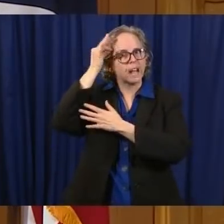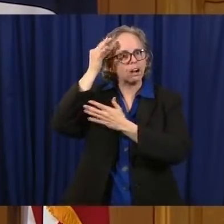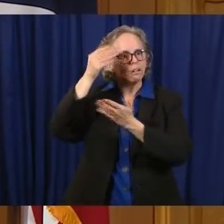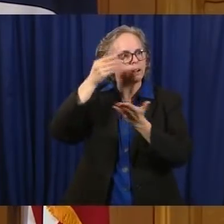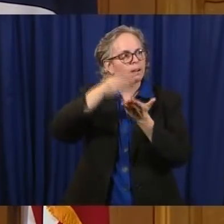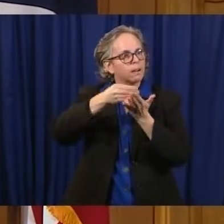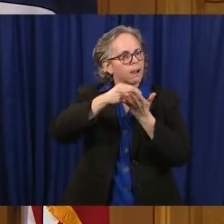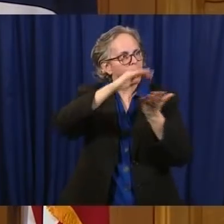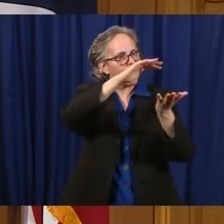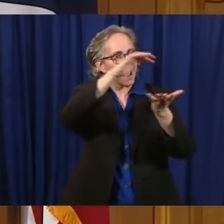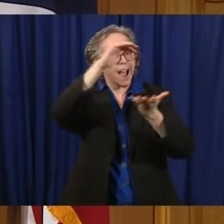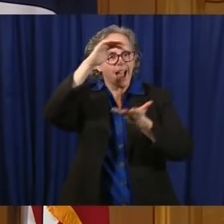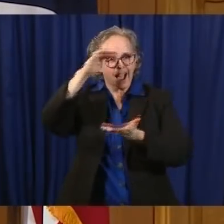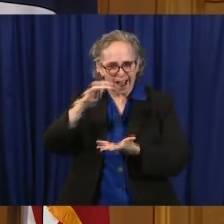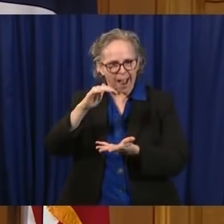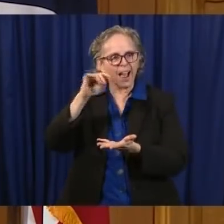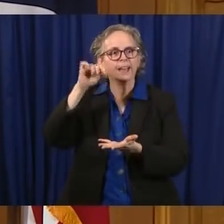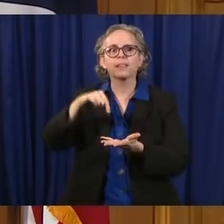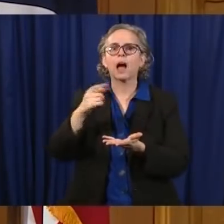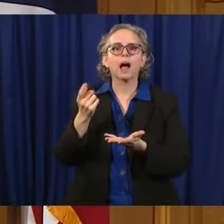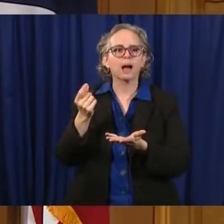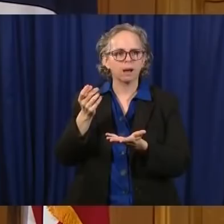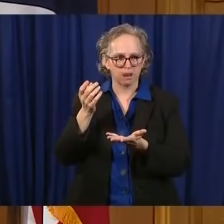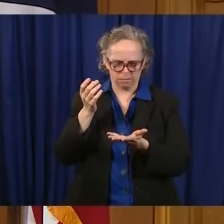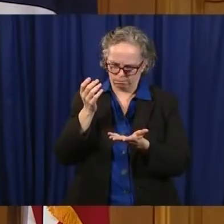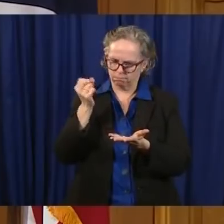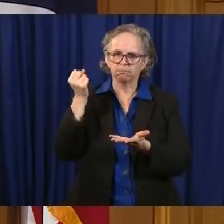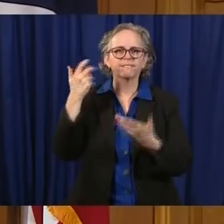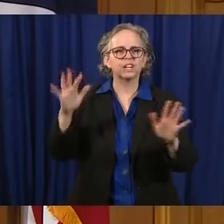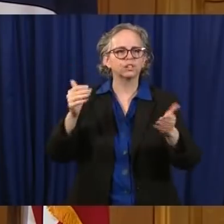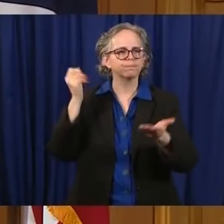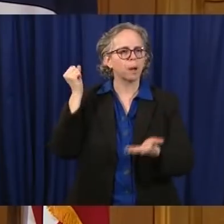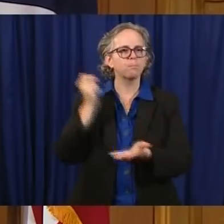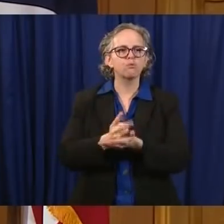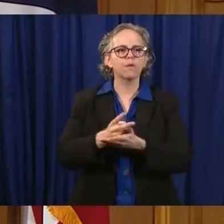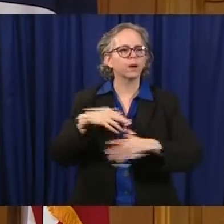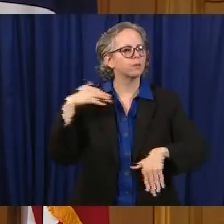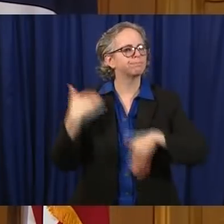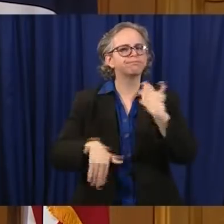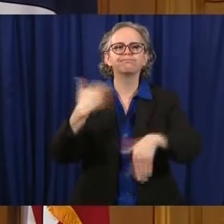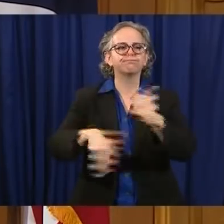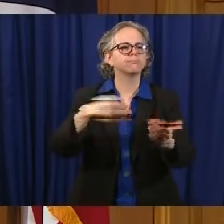ACTION THEY TOOK A COUPLE OF HOURS AGO, THEY RESPONDED VERY QUICKLY, THESE ARE FEDERAL